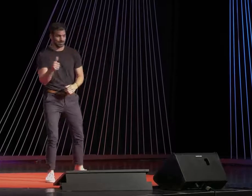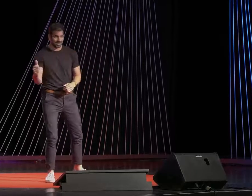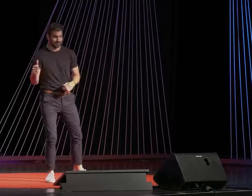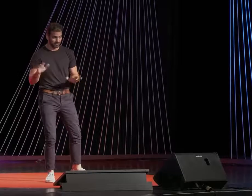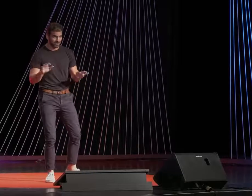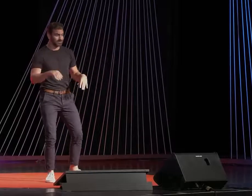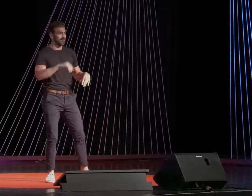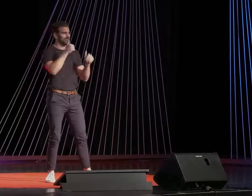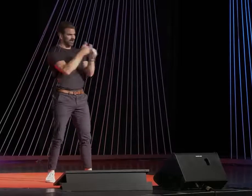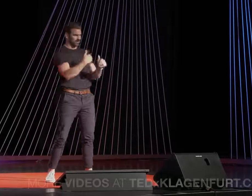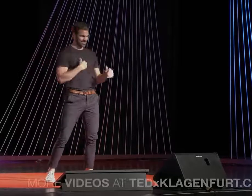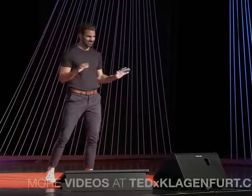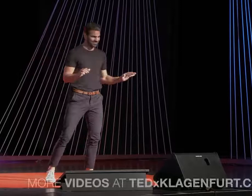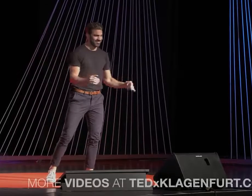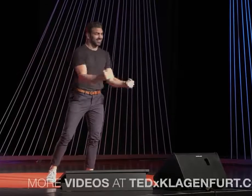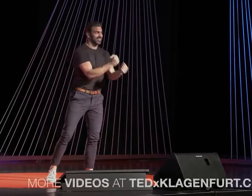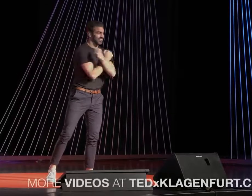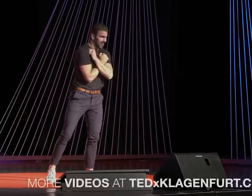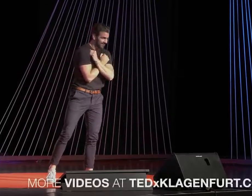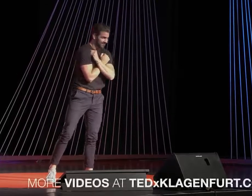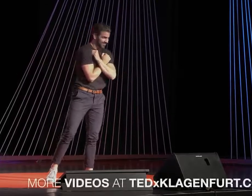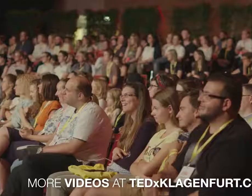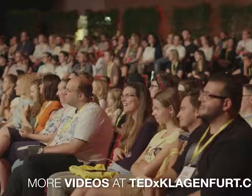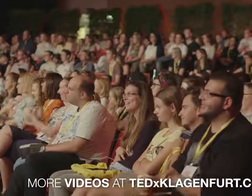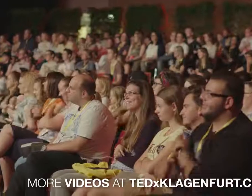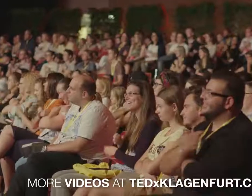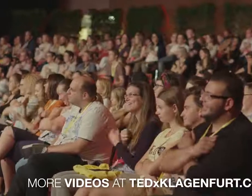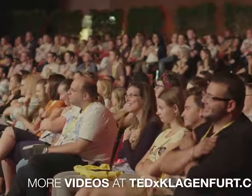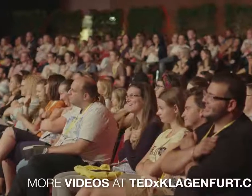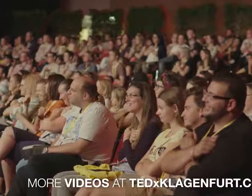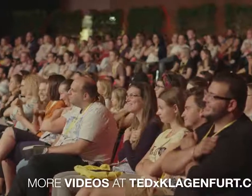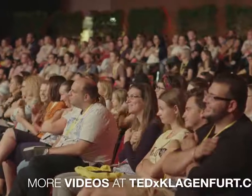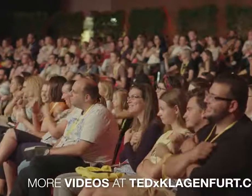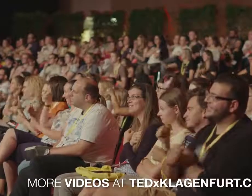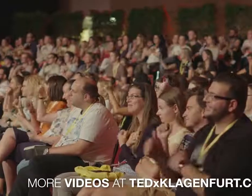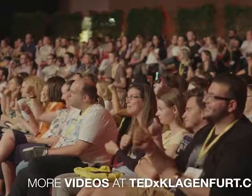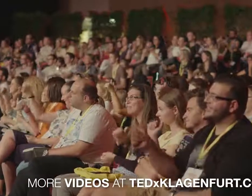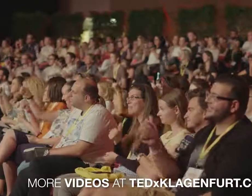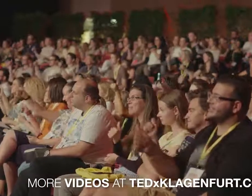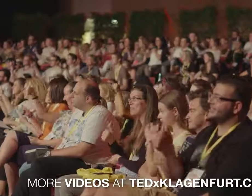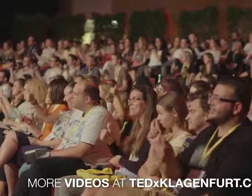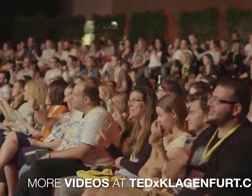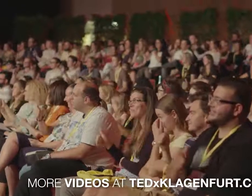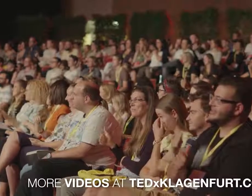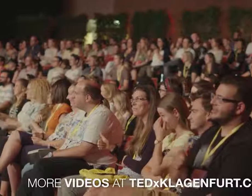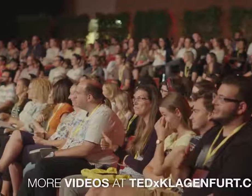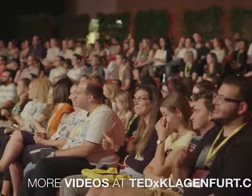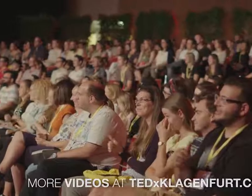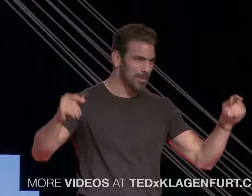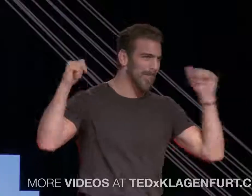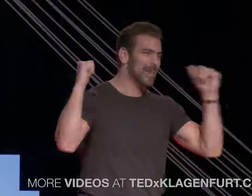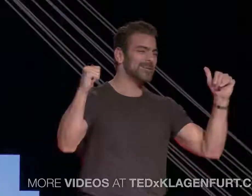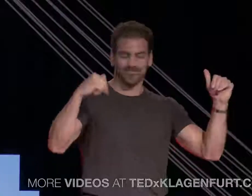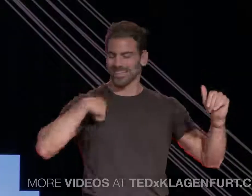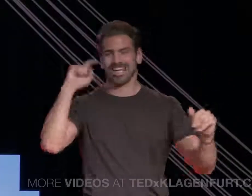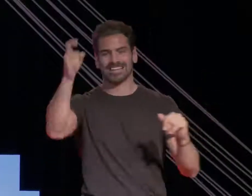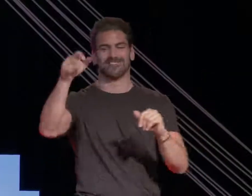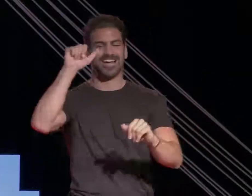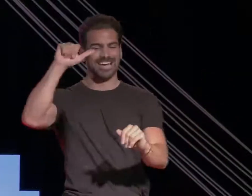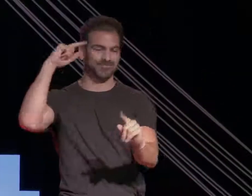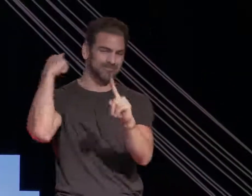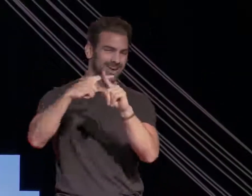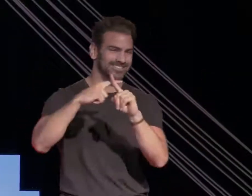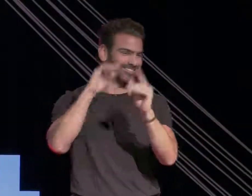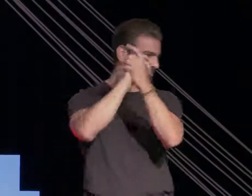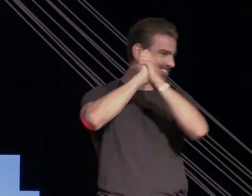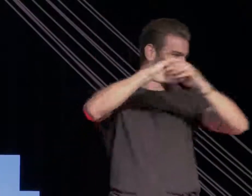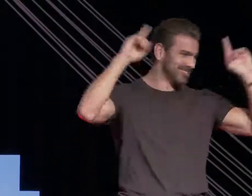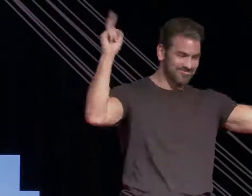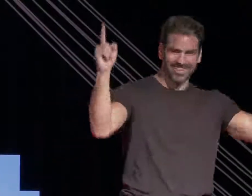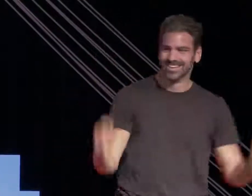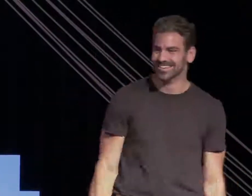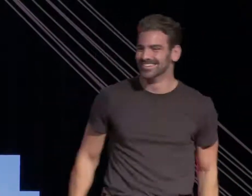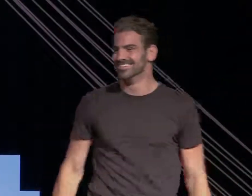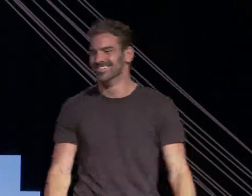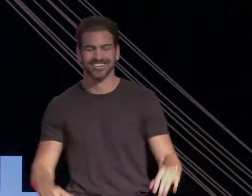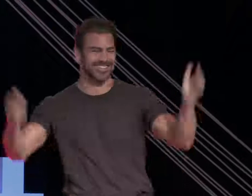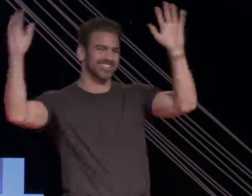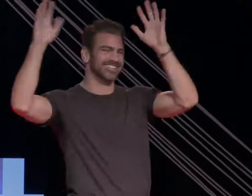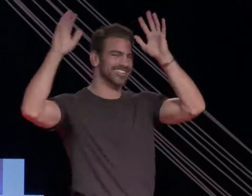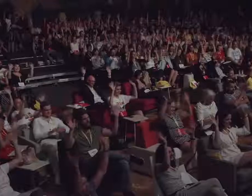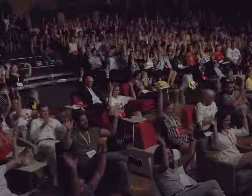the second yourself follow me love yourself brilliant a plus is all around thank you